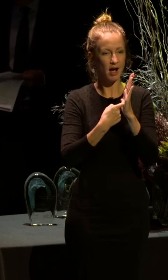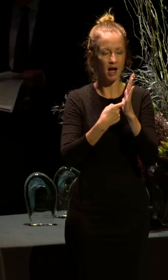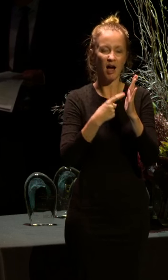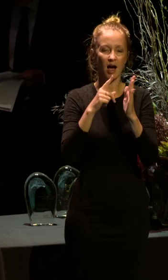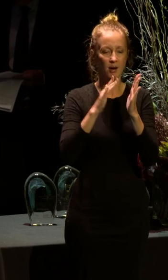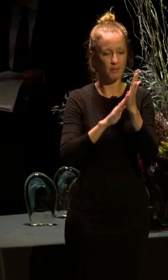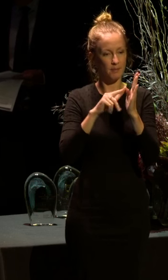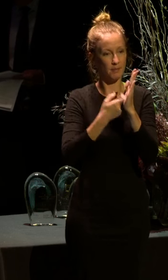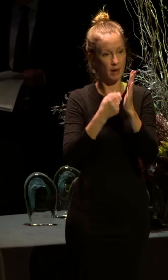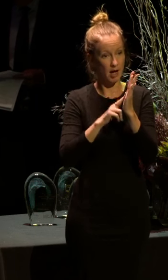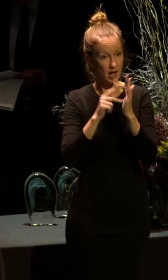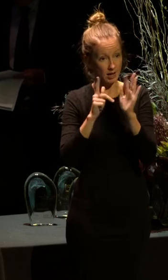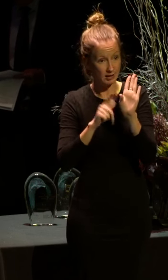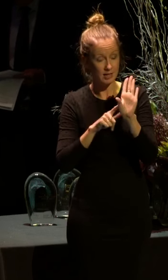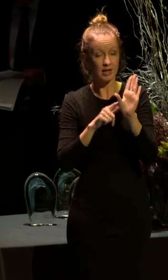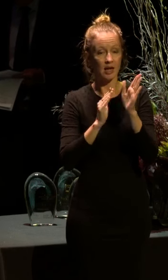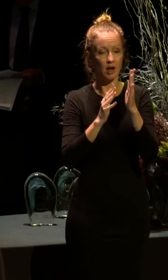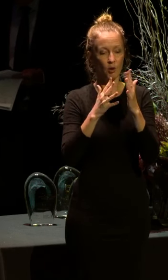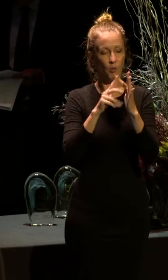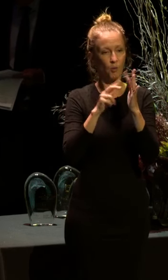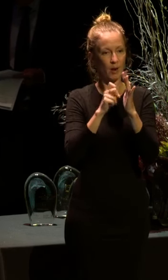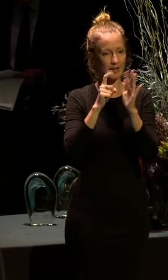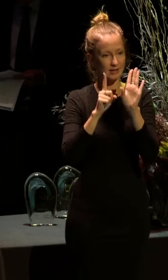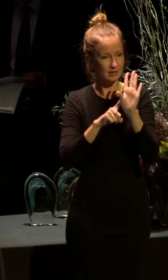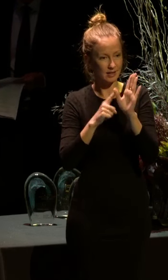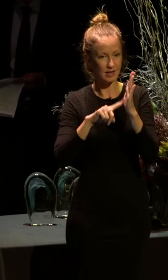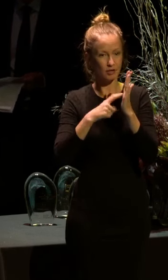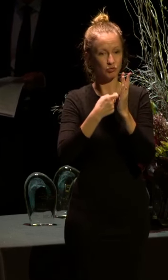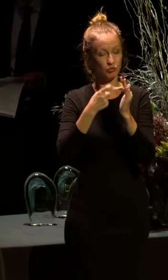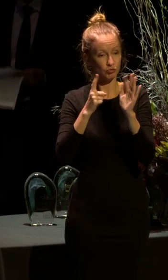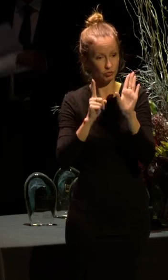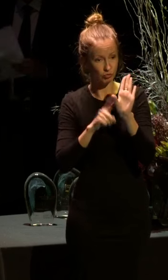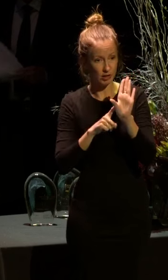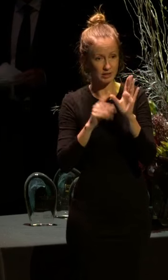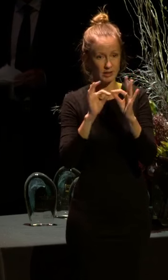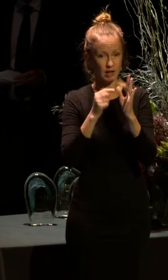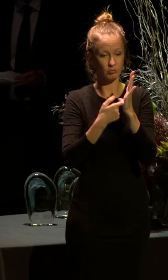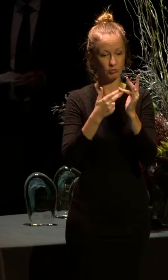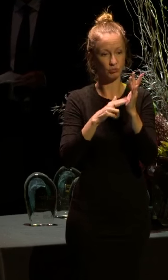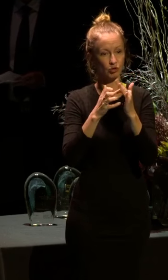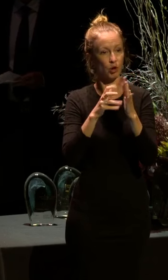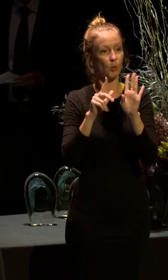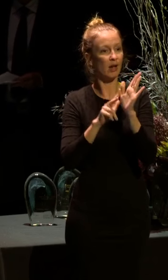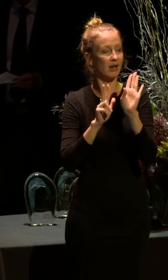Dr Wendy Holland, Dr Tracey Bunda and Dr Bronwyn Frederiks.